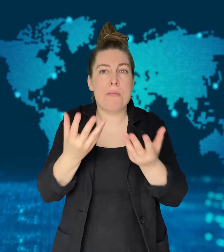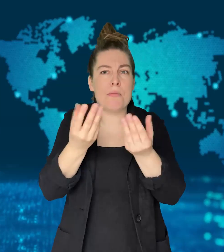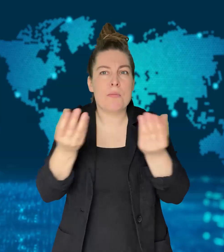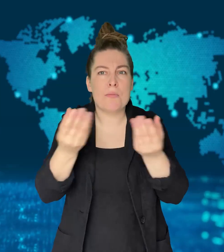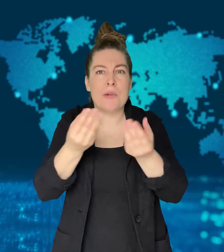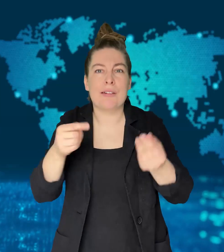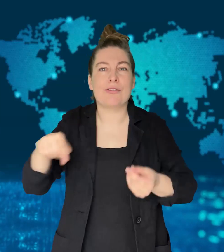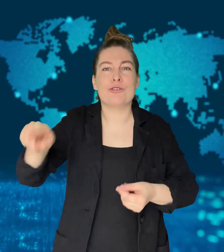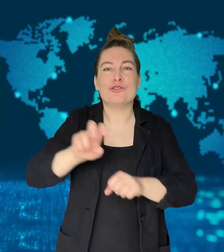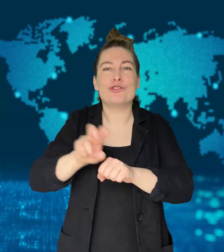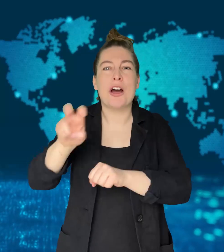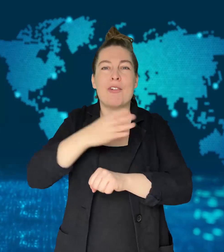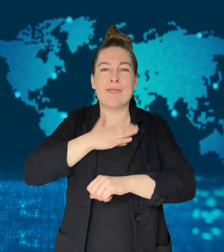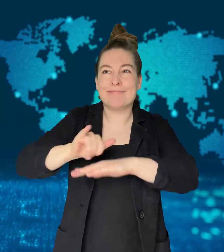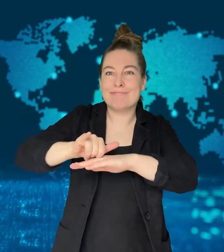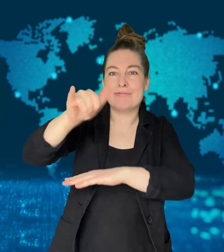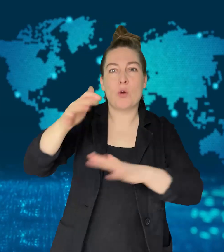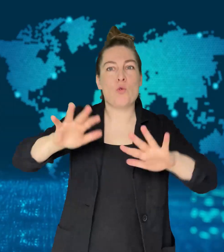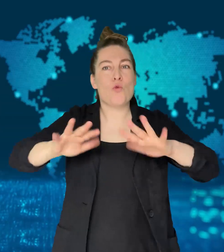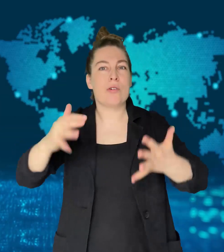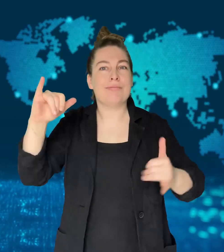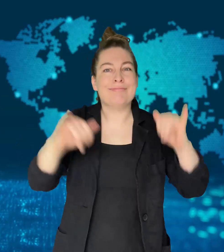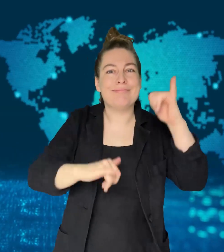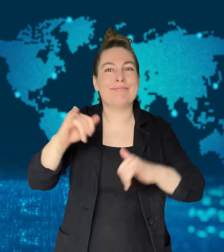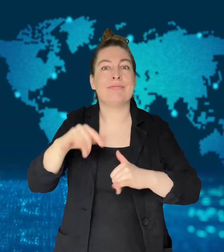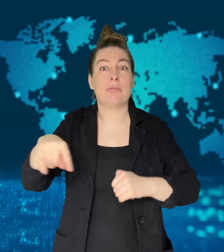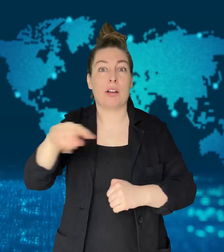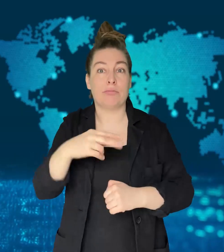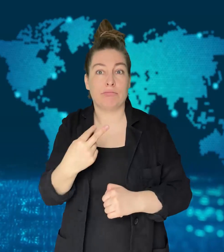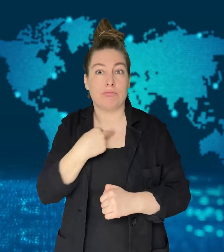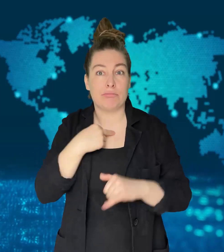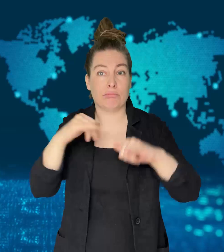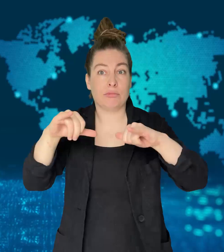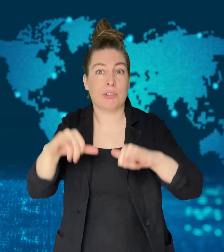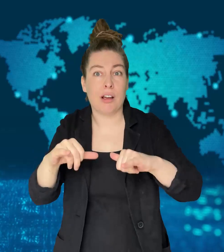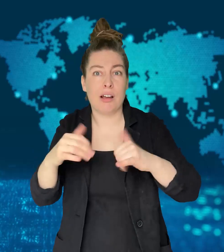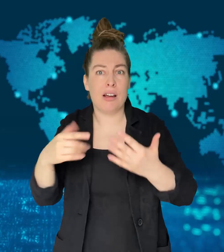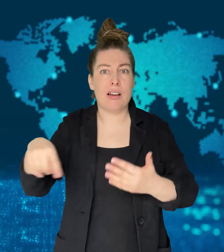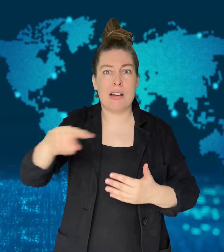demanding answers.